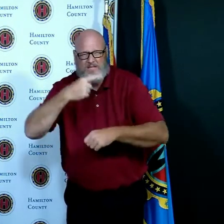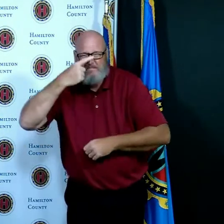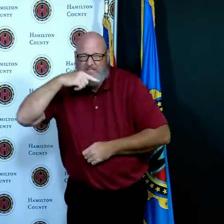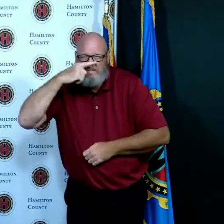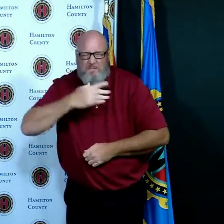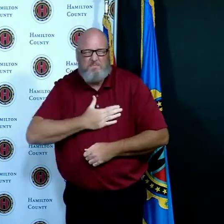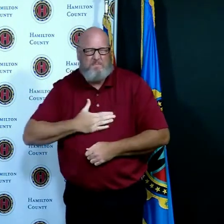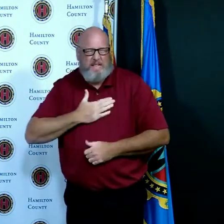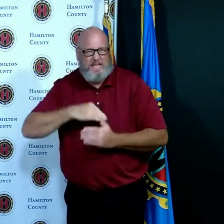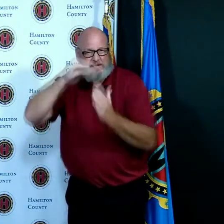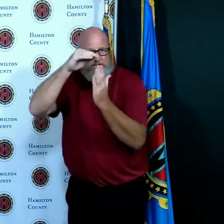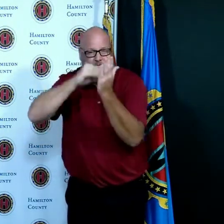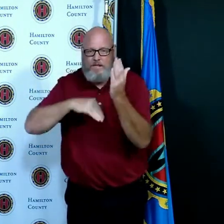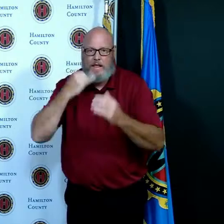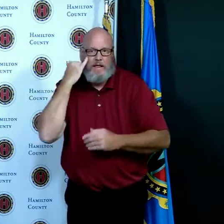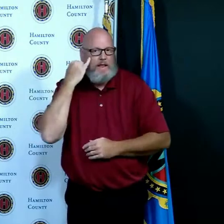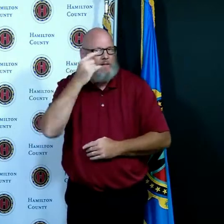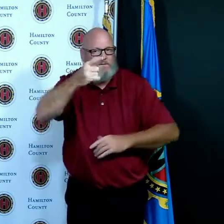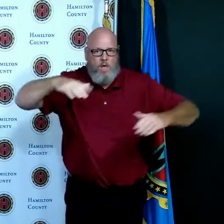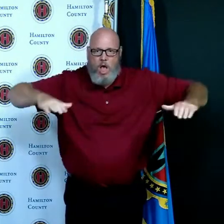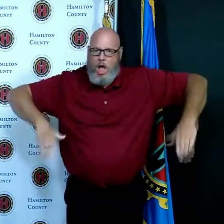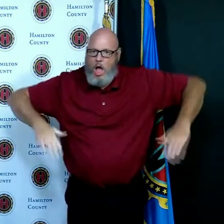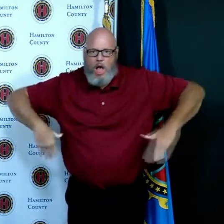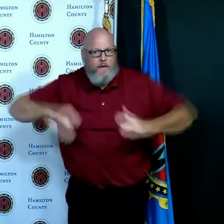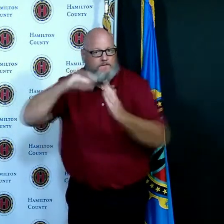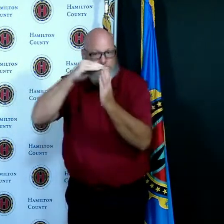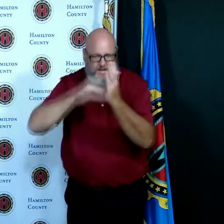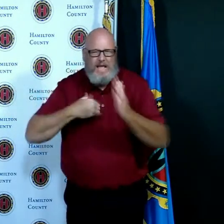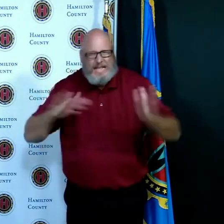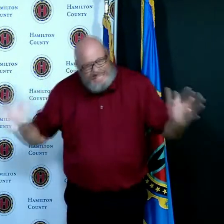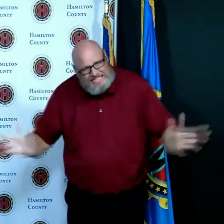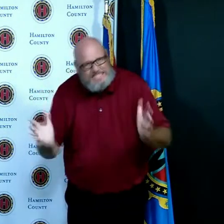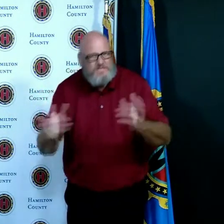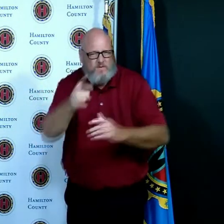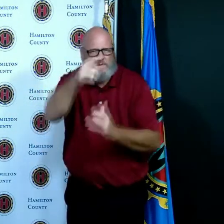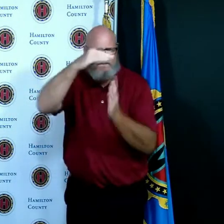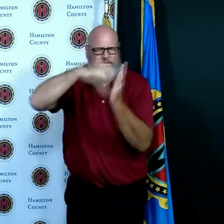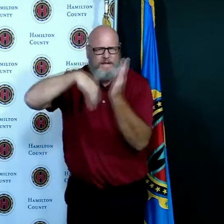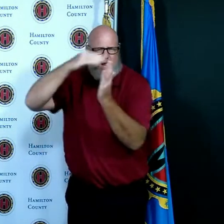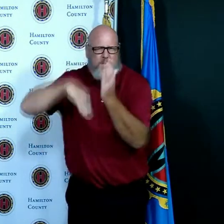Hamilton County when we finally get those numbers in so with that we're going to go to Greg first